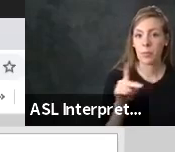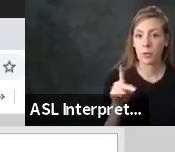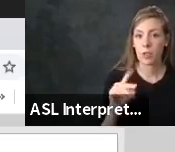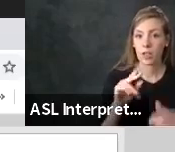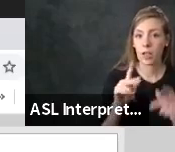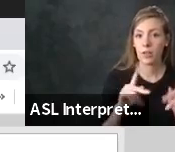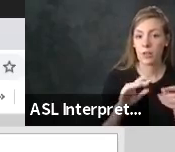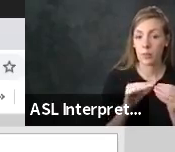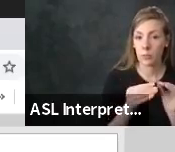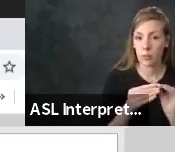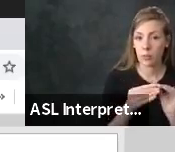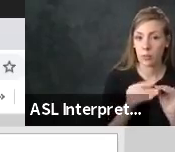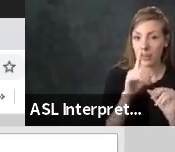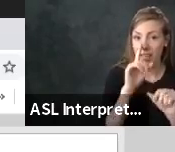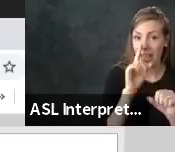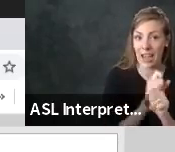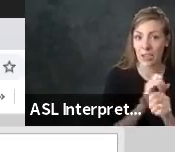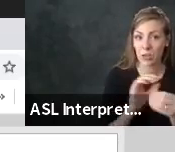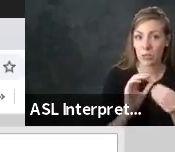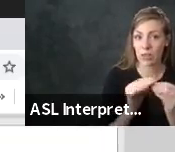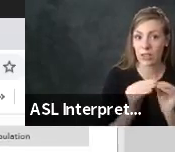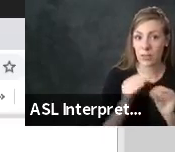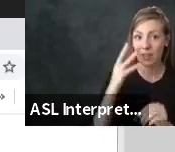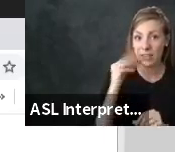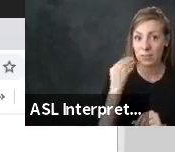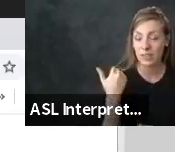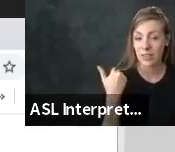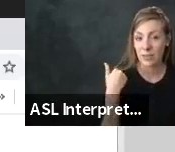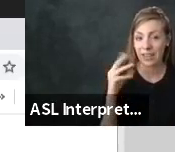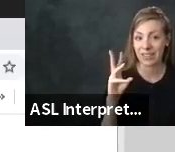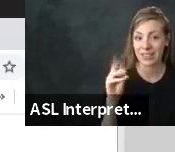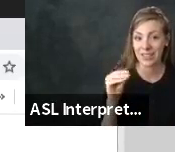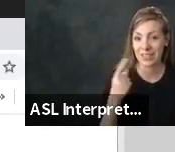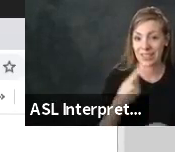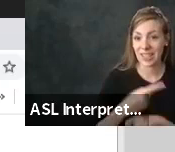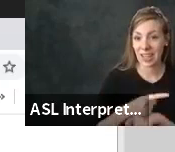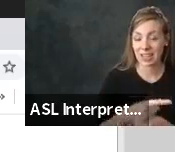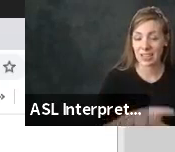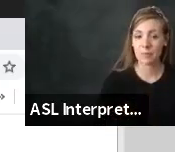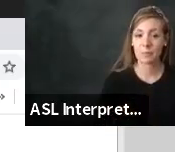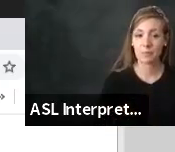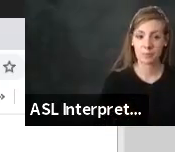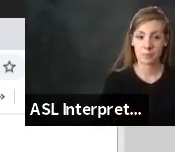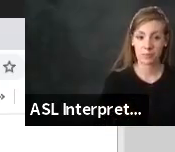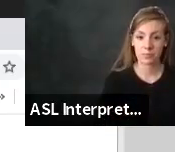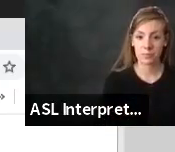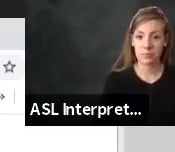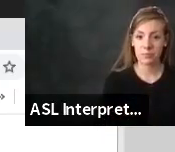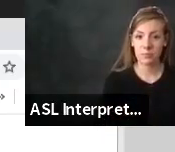actual number of cases experienced in the past 60 days. And then again looking at case rate per 100,000.